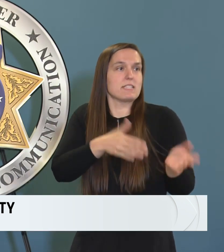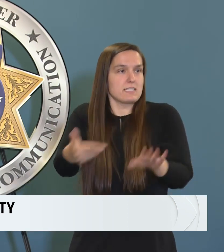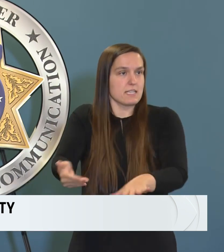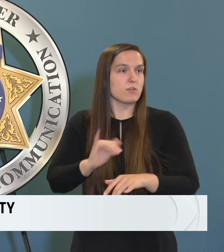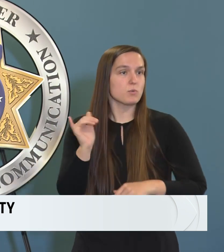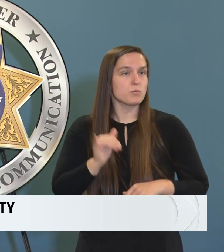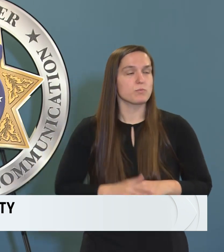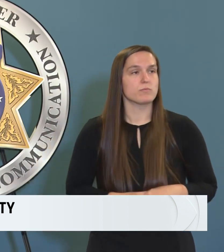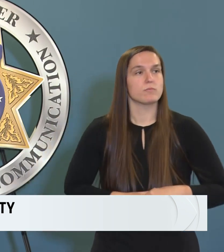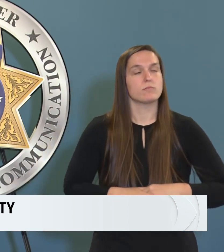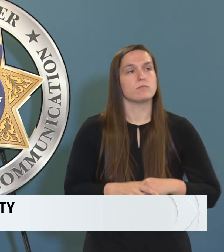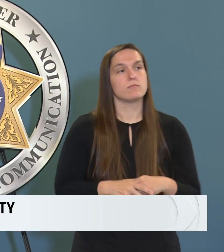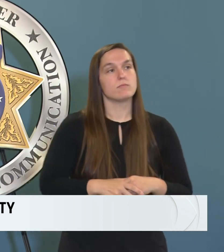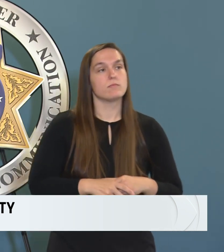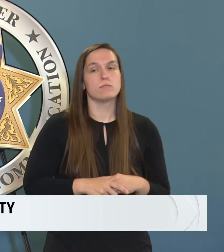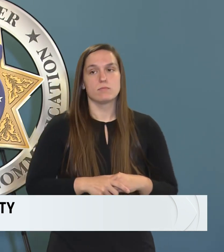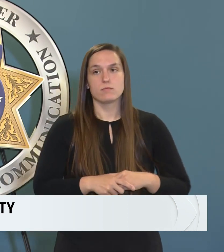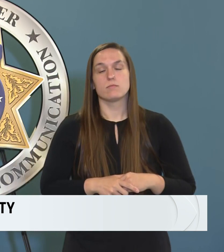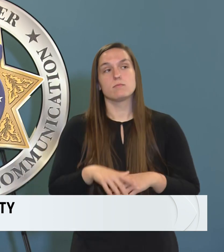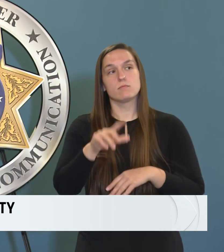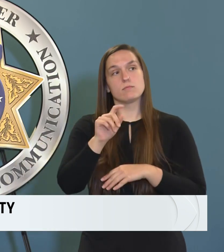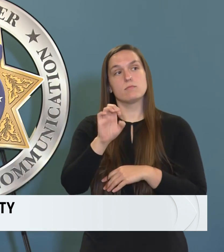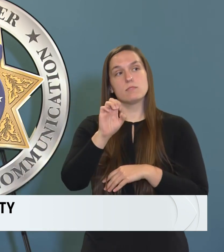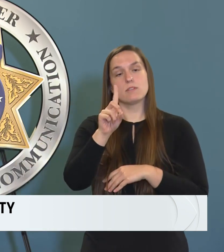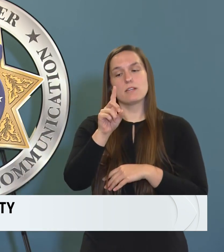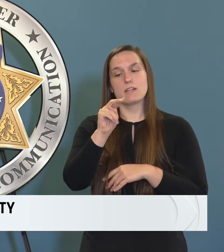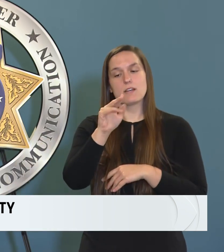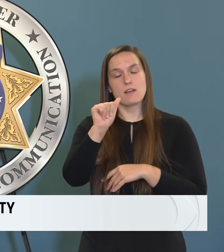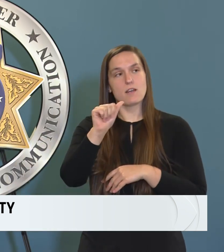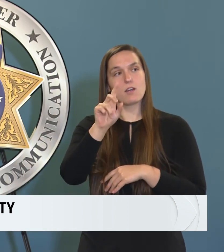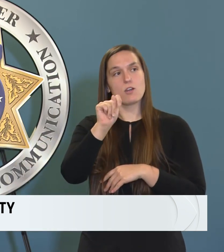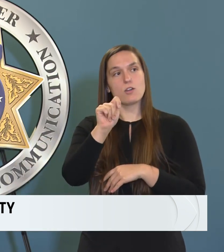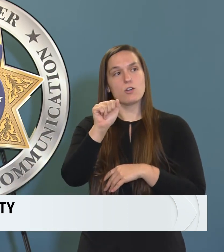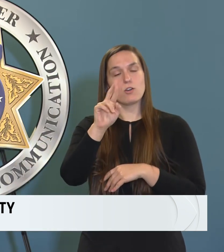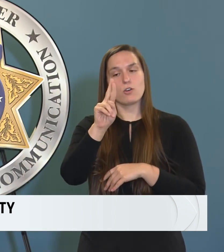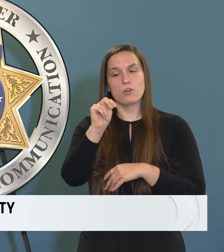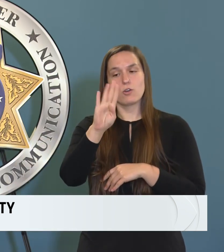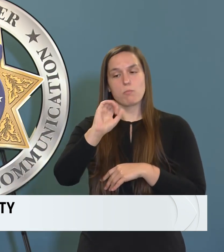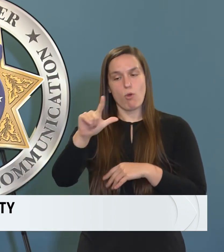DESTROYED. HOW MANY PETS WERE KILLED. AND ALSO THE TWO